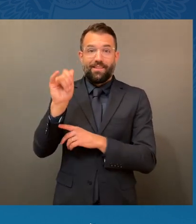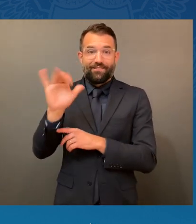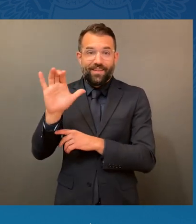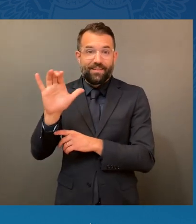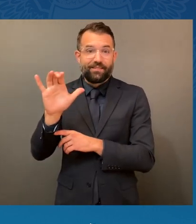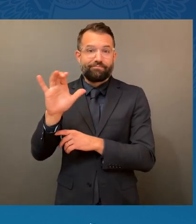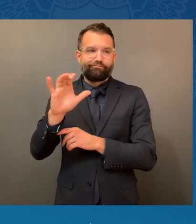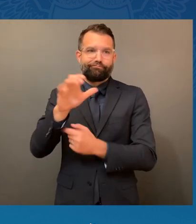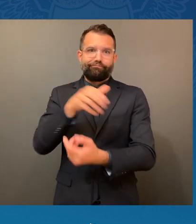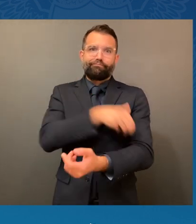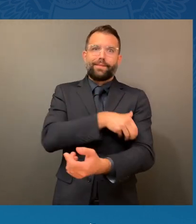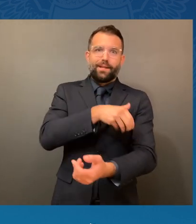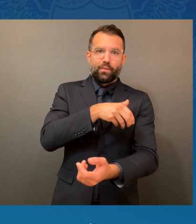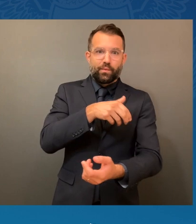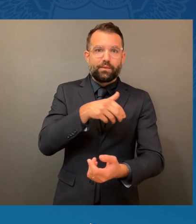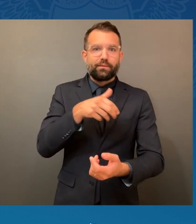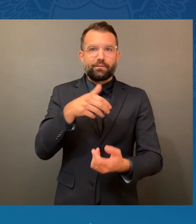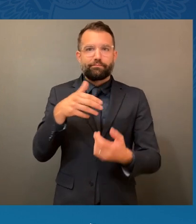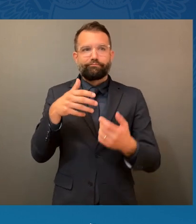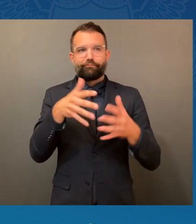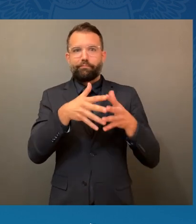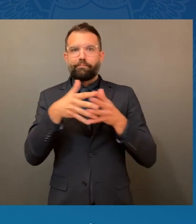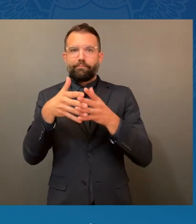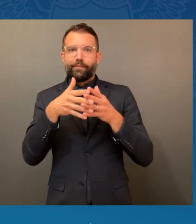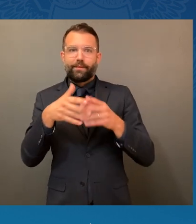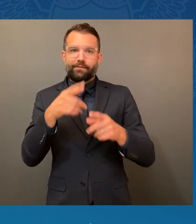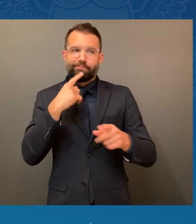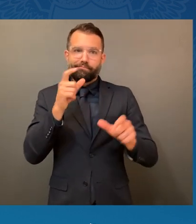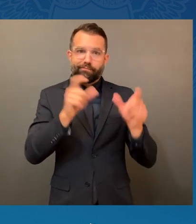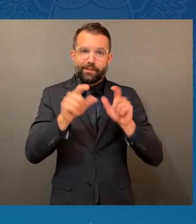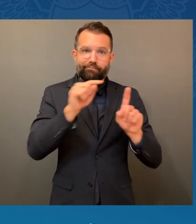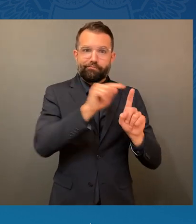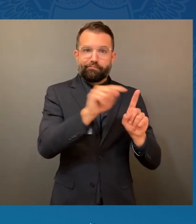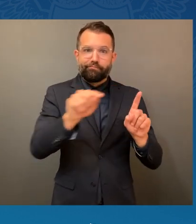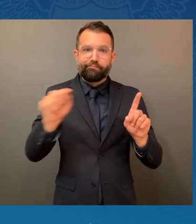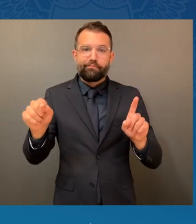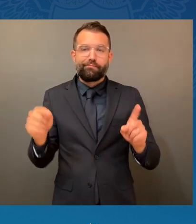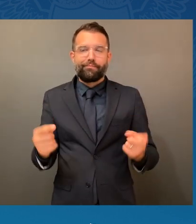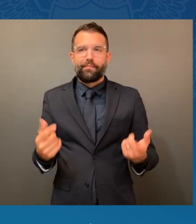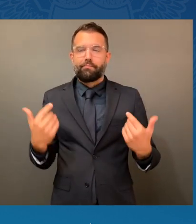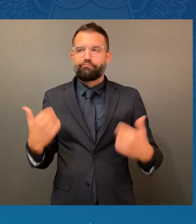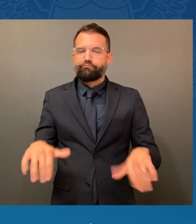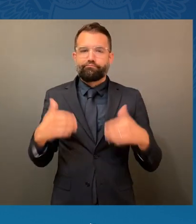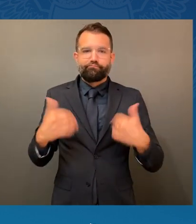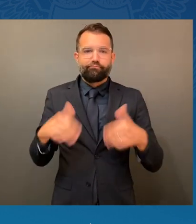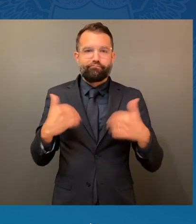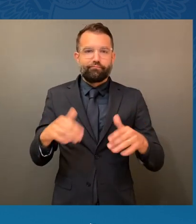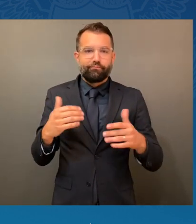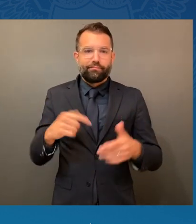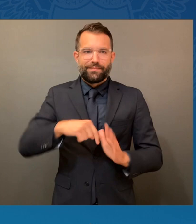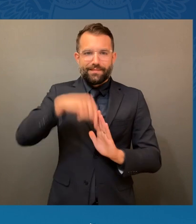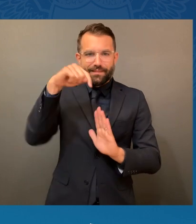The American people have a profound stake in the future of this region.